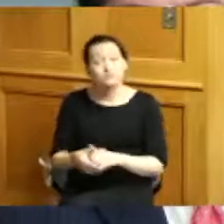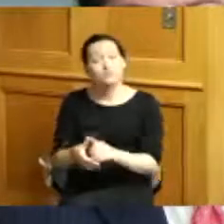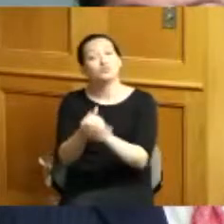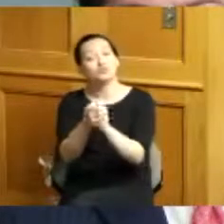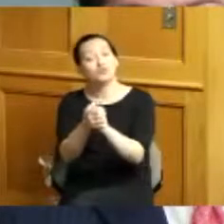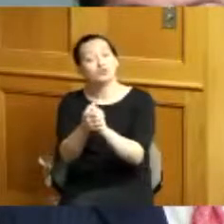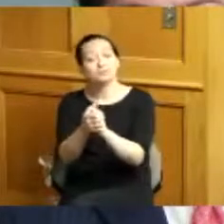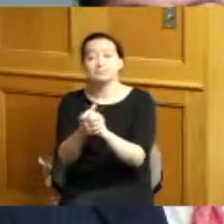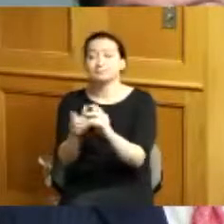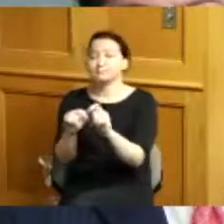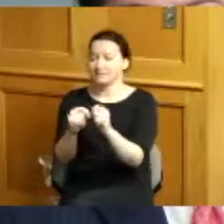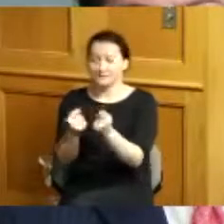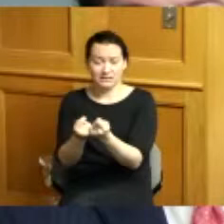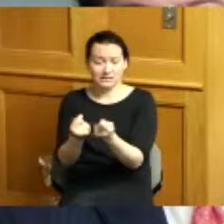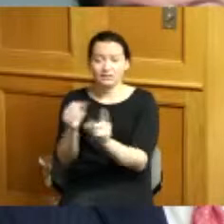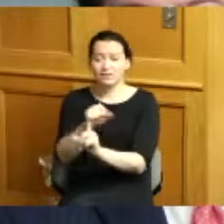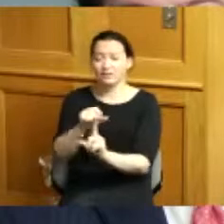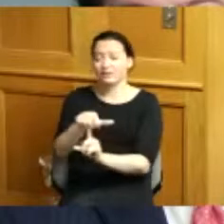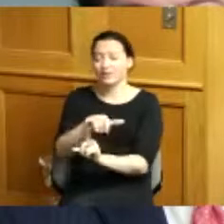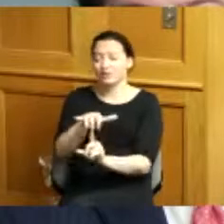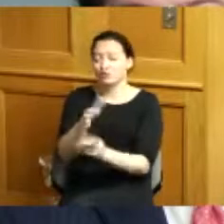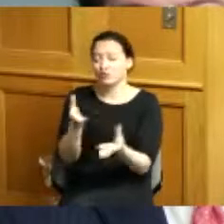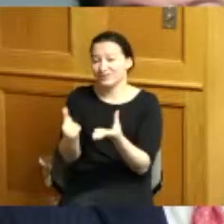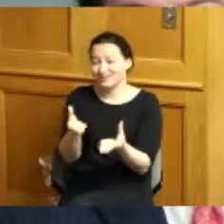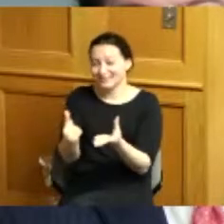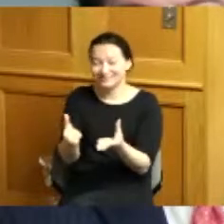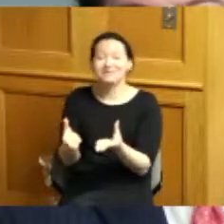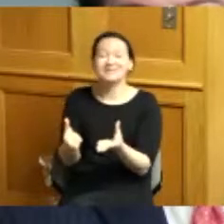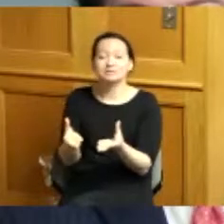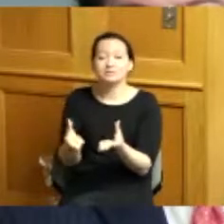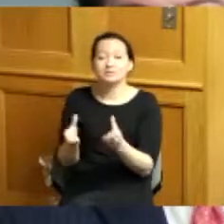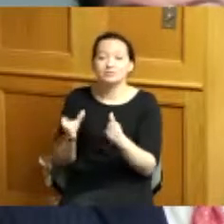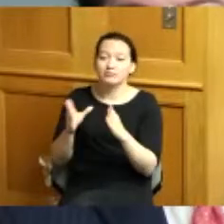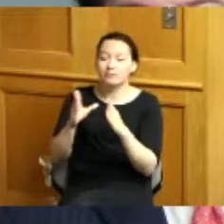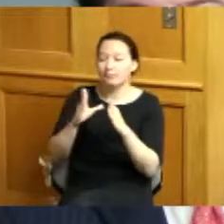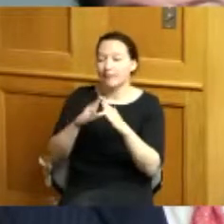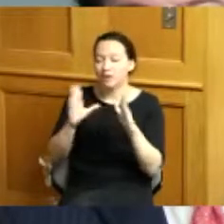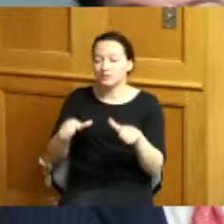the team at Environmental Services they held their household hazardous waste collection event